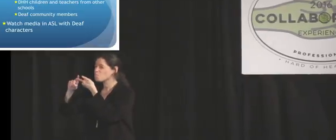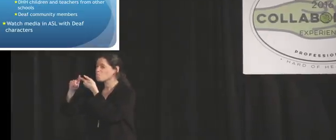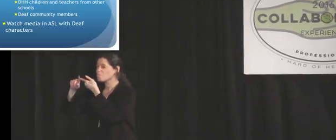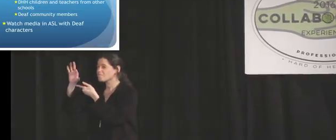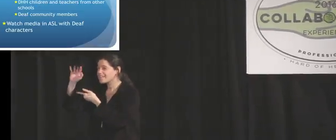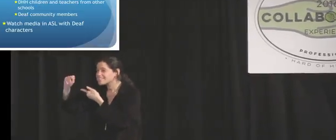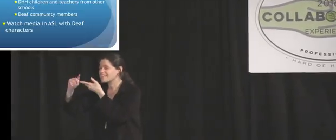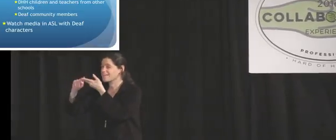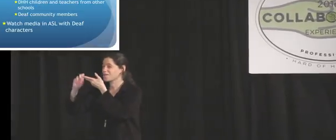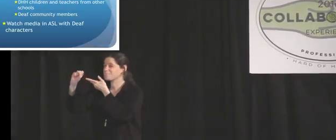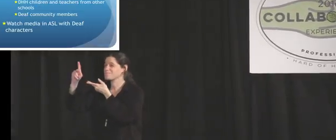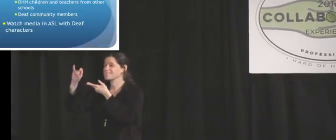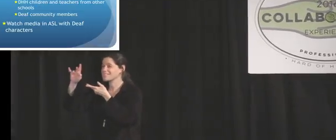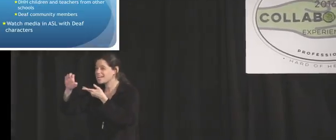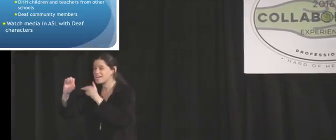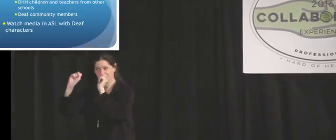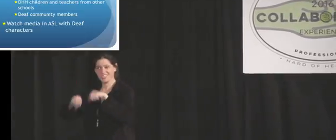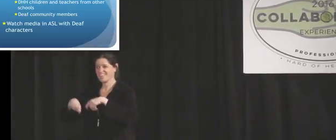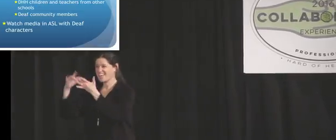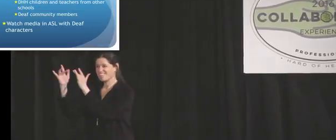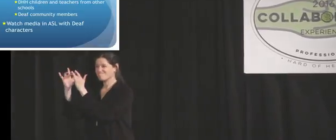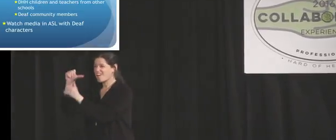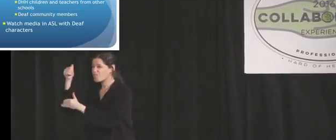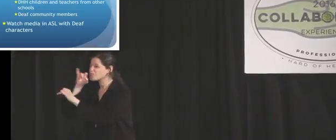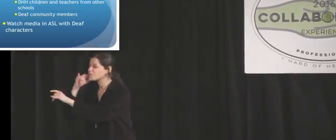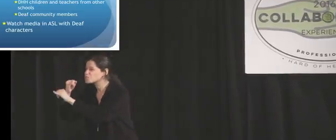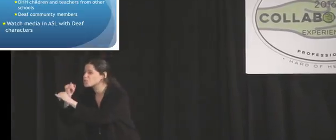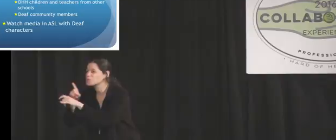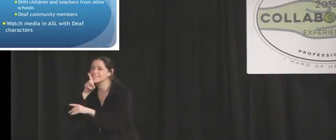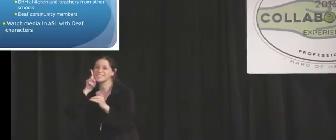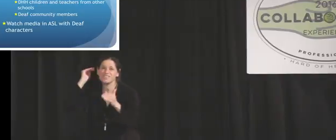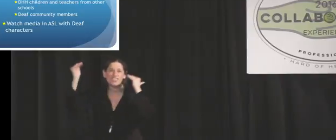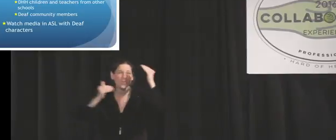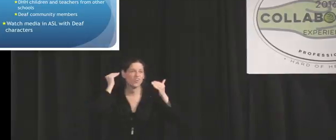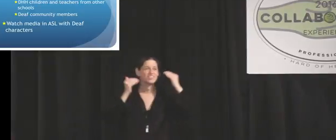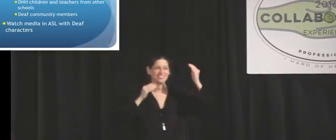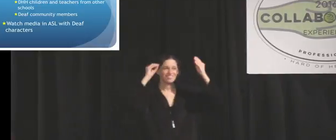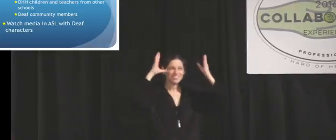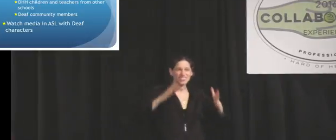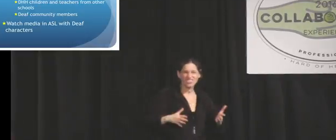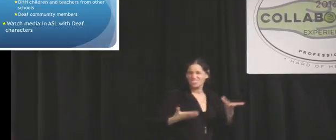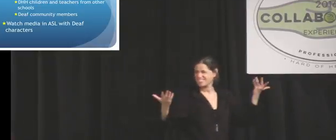Video phones, FaceTime, Skype, any way that you can be in touch with a deaf adult,